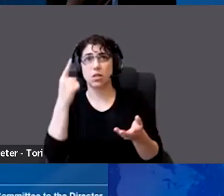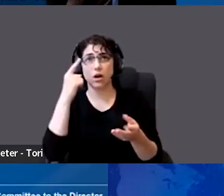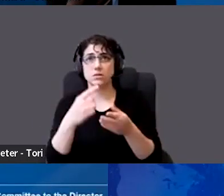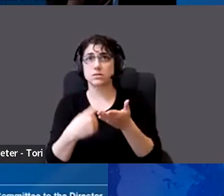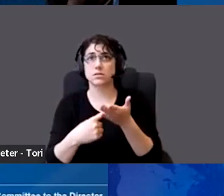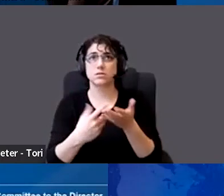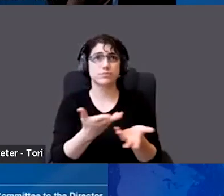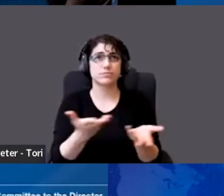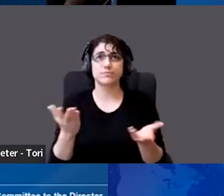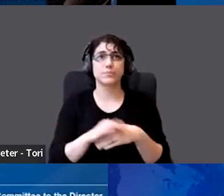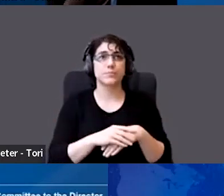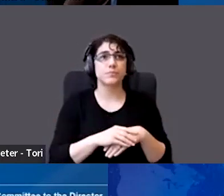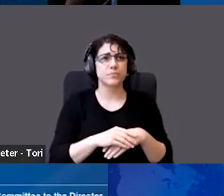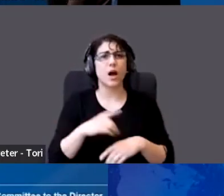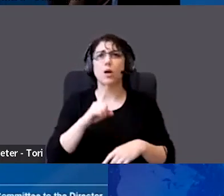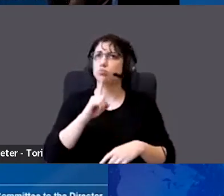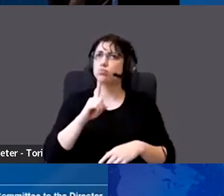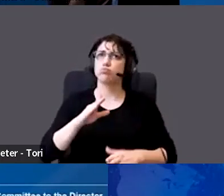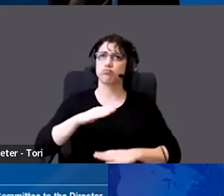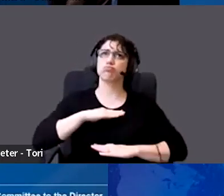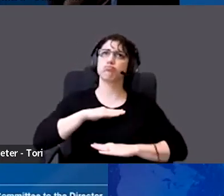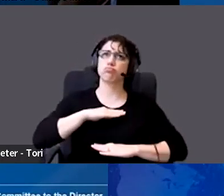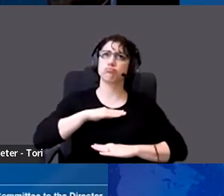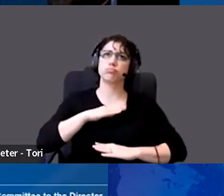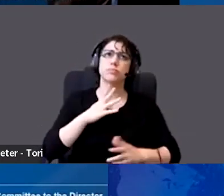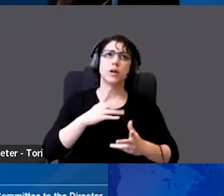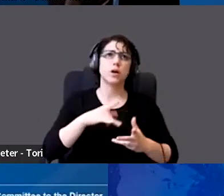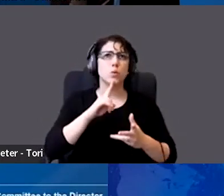So I'm highly satisfied with them. I think, you know, they're flexible enough.